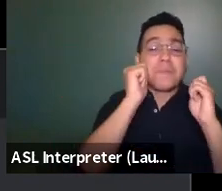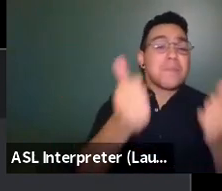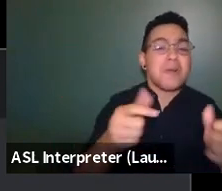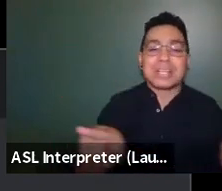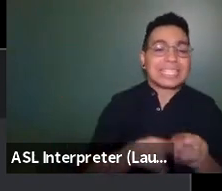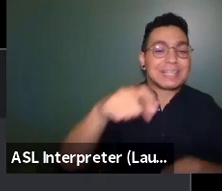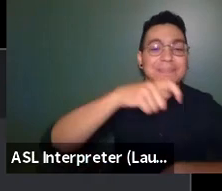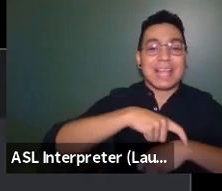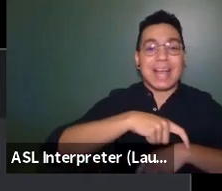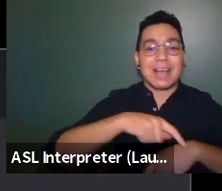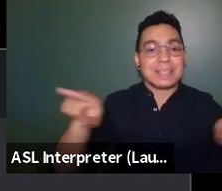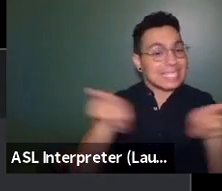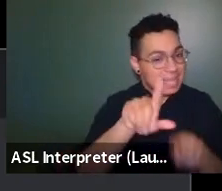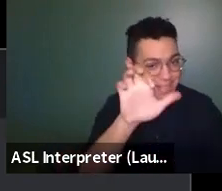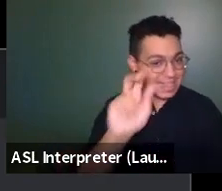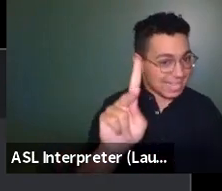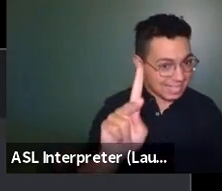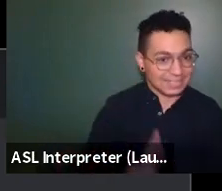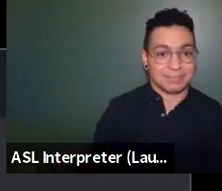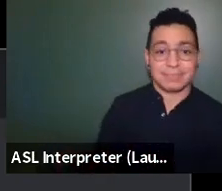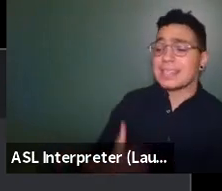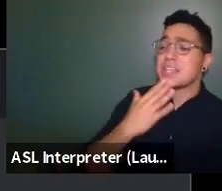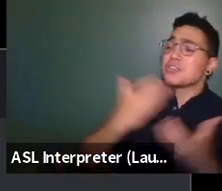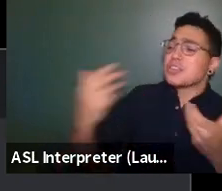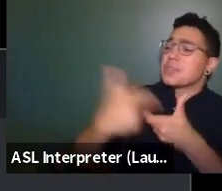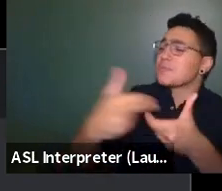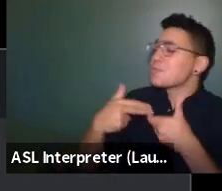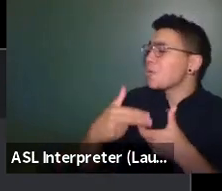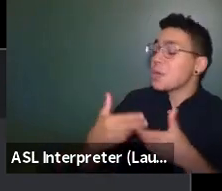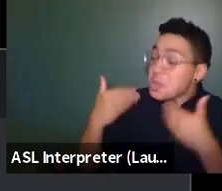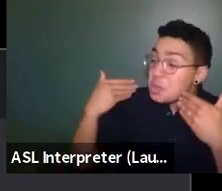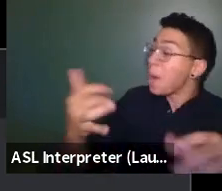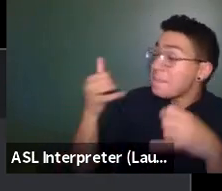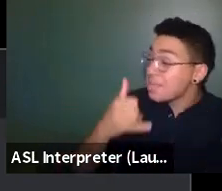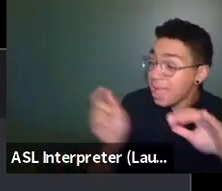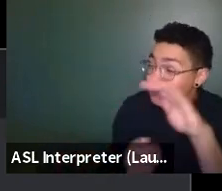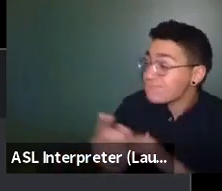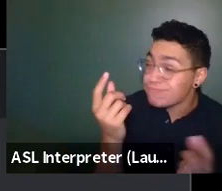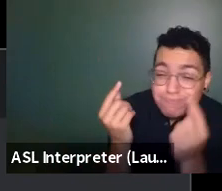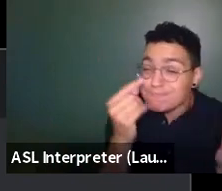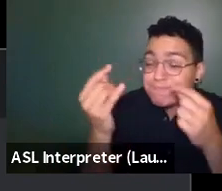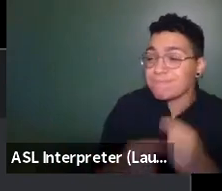ESD 112 - Katherine Livick: with the same zoom link. ESD 101 - Jeff Crawford: Thank you so much for joining. And remember, go play and explore. ESD 112 - Katherine Livick: Please do. Thank you so much.